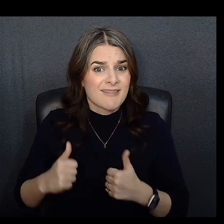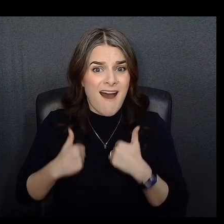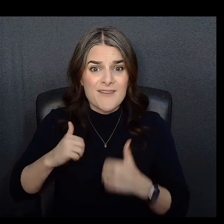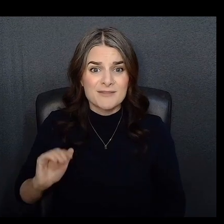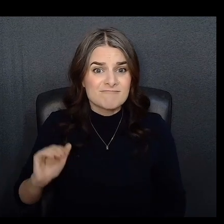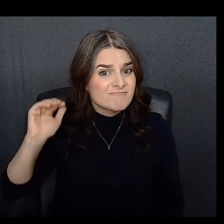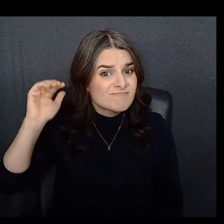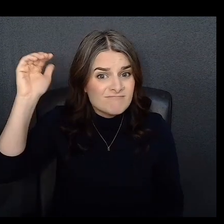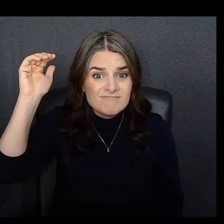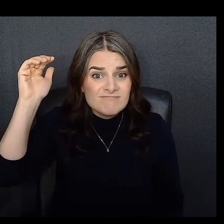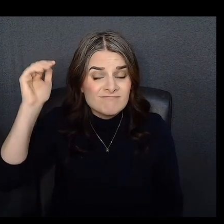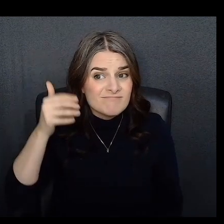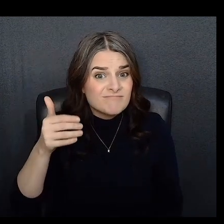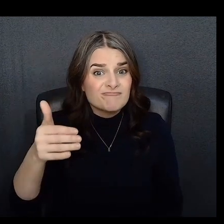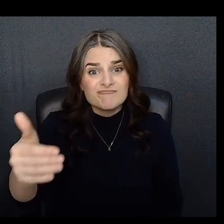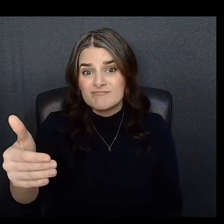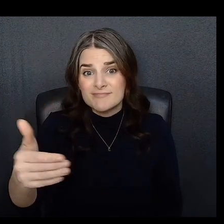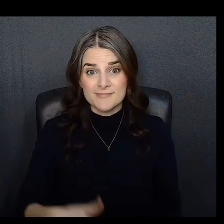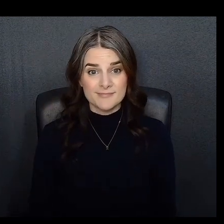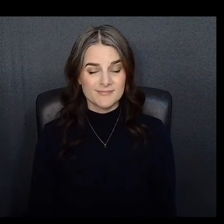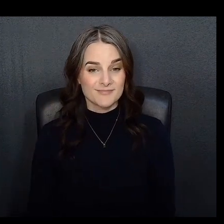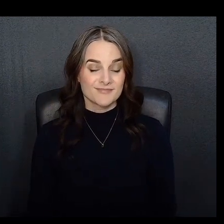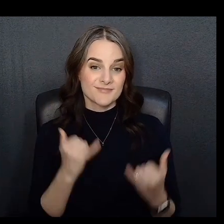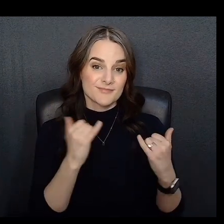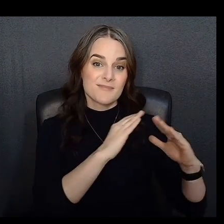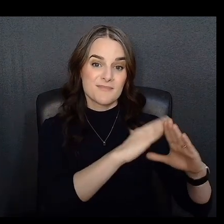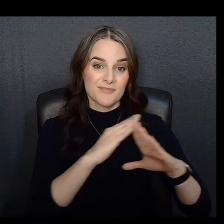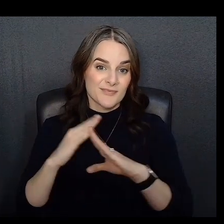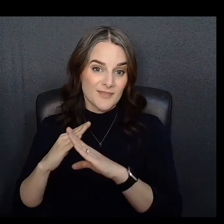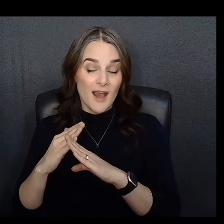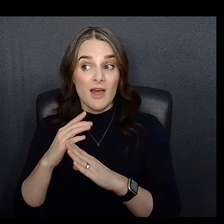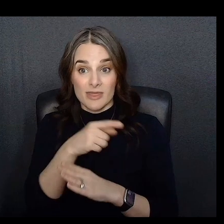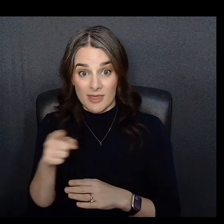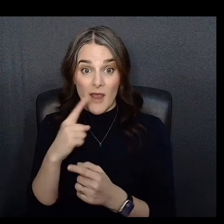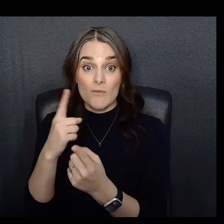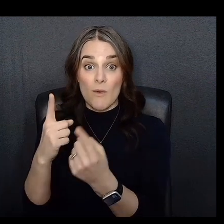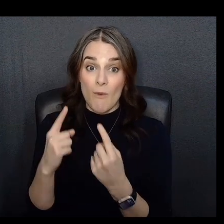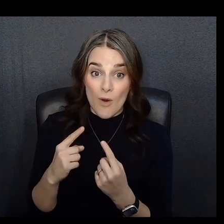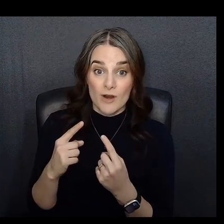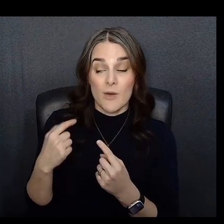So current barriers that are reported and observed. Like I mentioned, there's limitations in the systems.